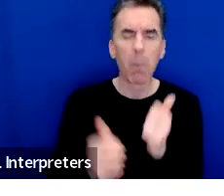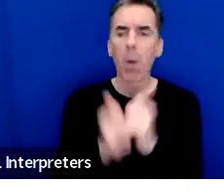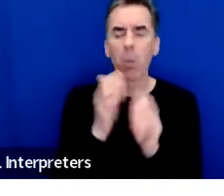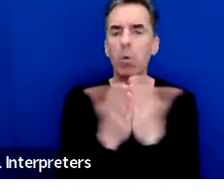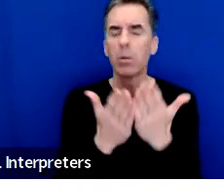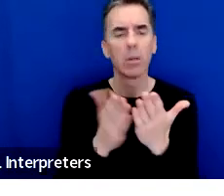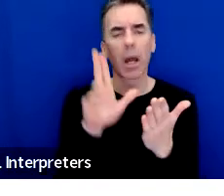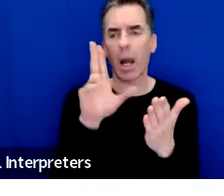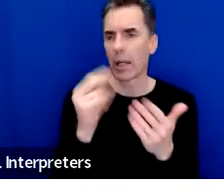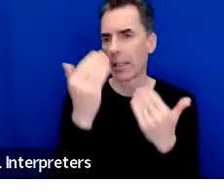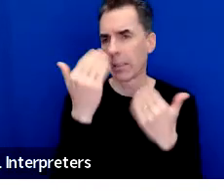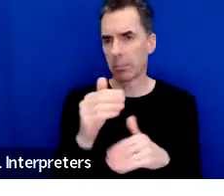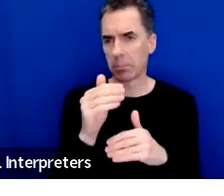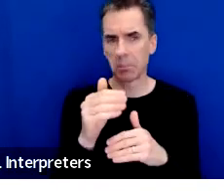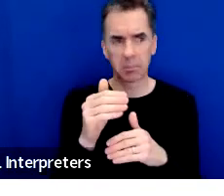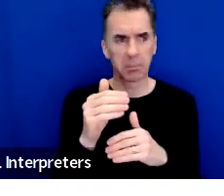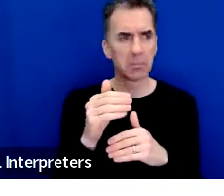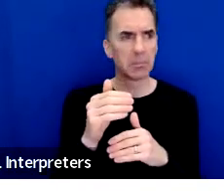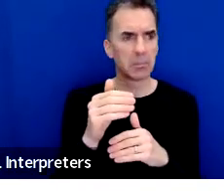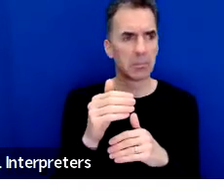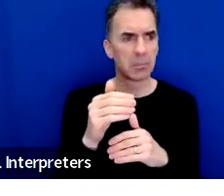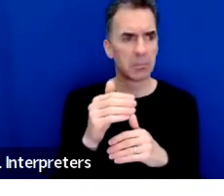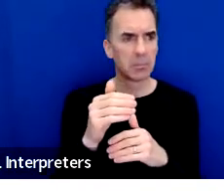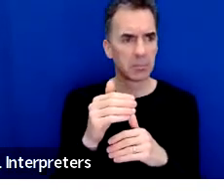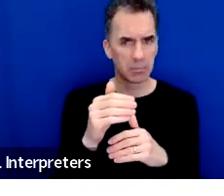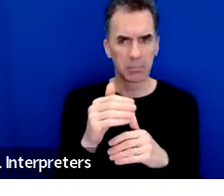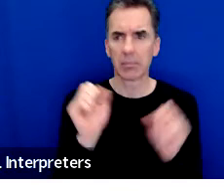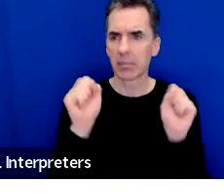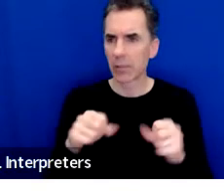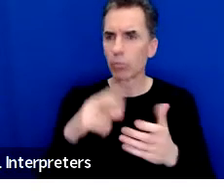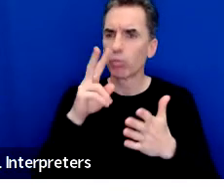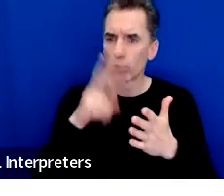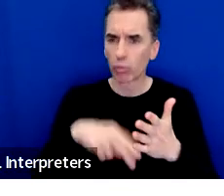So an unlimited amount of people can be reading the same book at the same time.